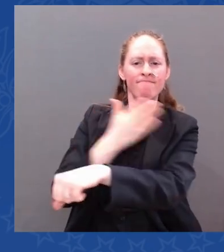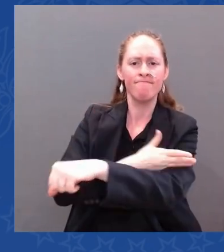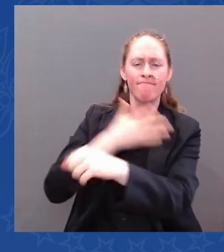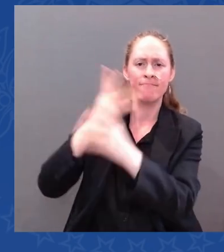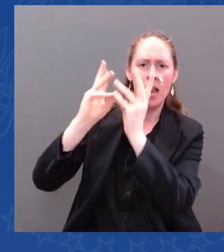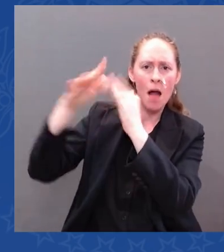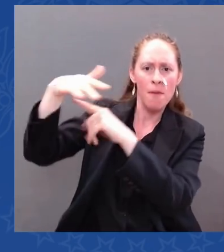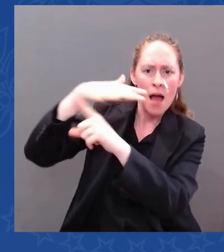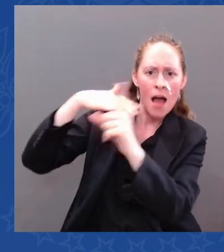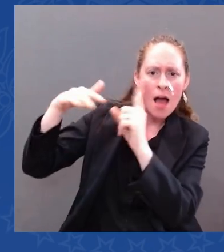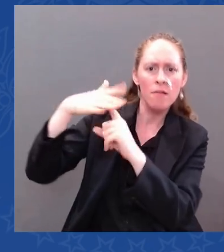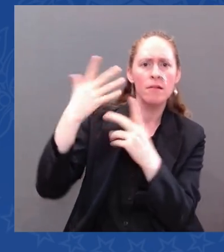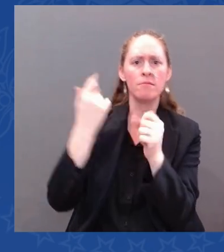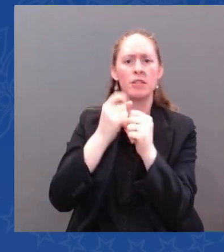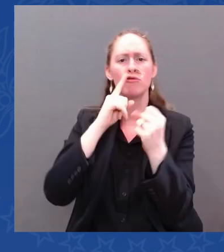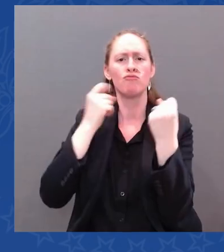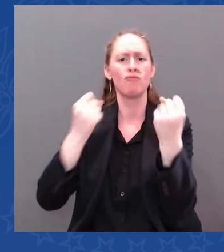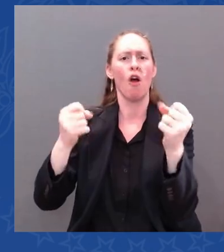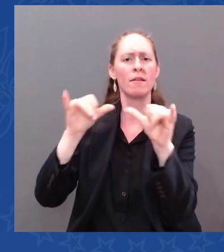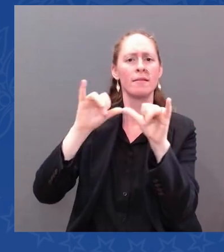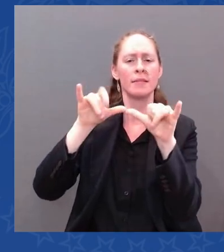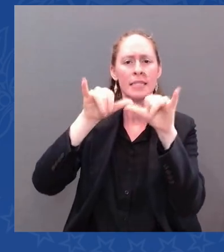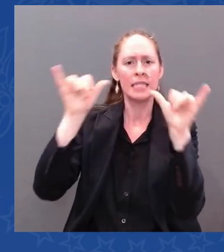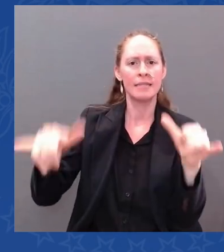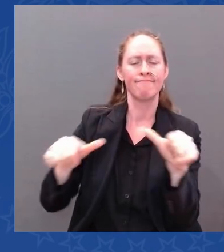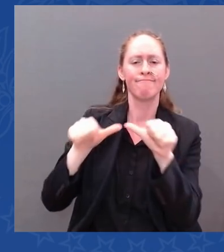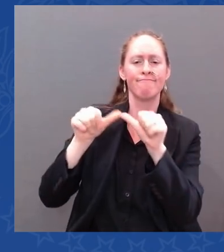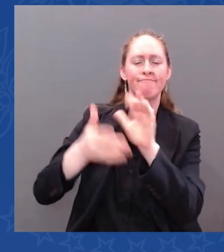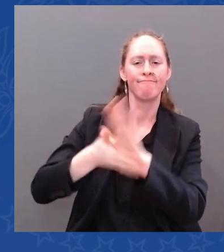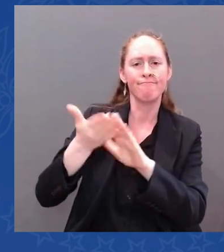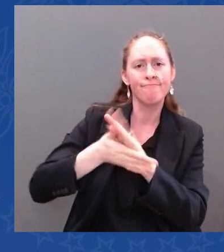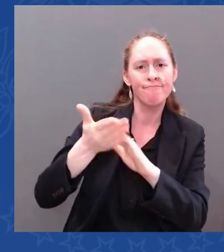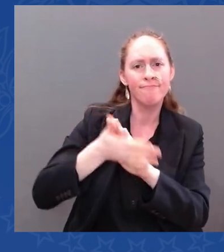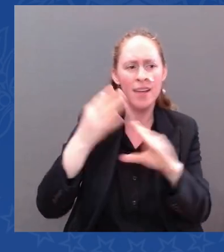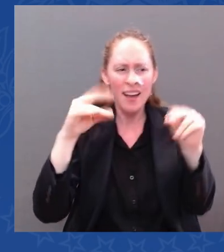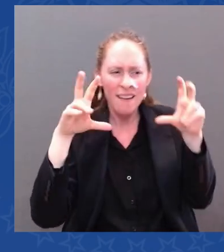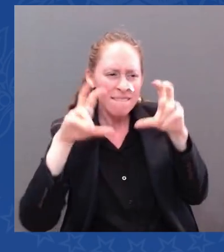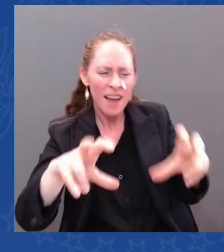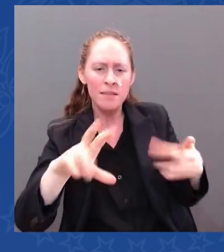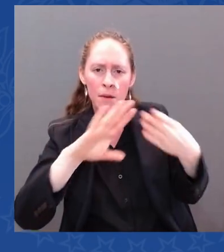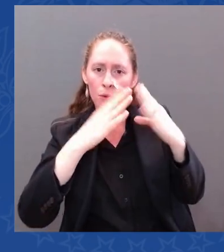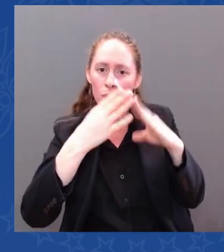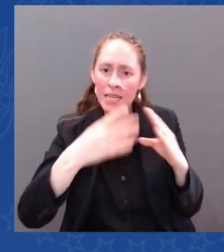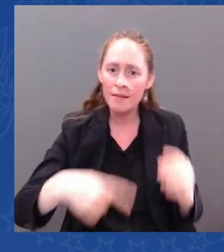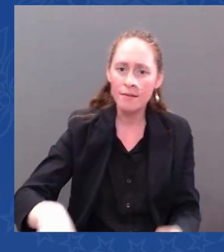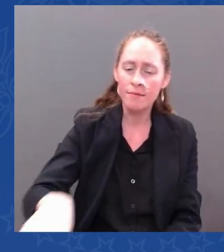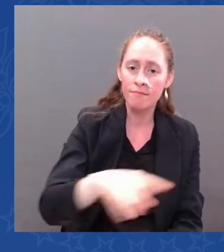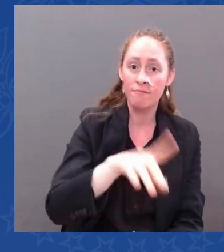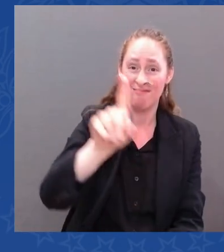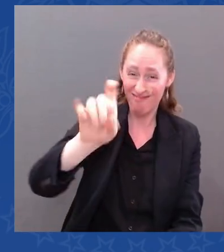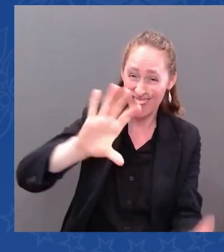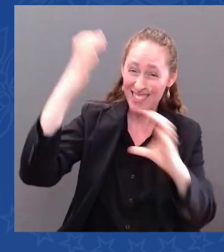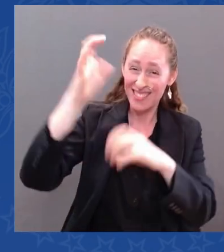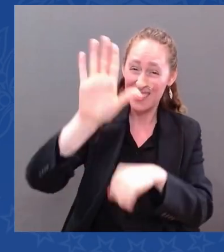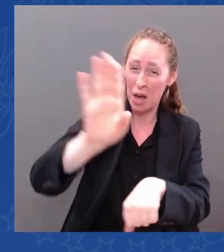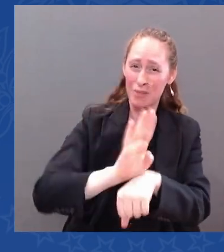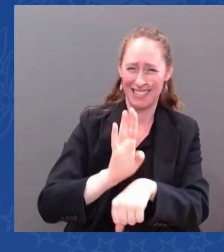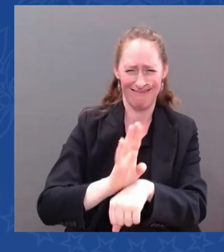And it won't hurt your bottom lines or the economy. It helps continue us -- it'll help us grow while lowering costs and lowering the deficit.